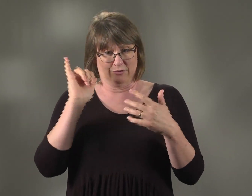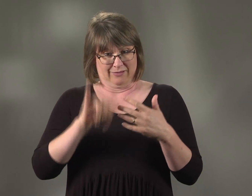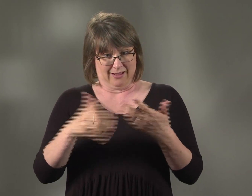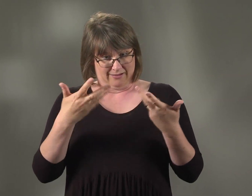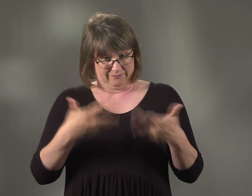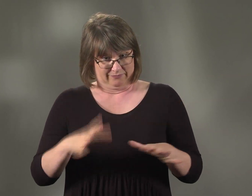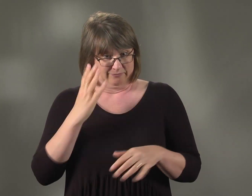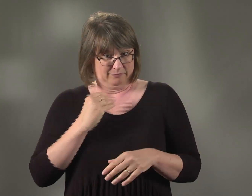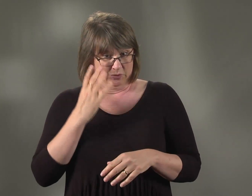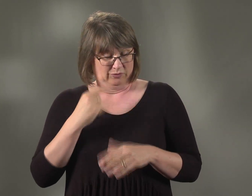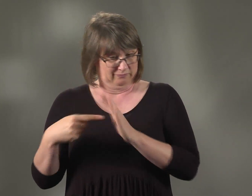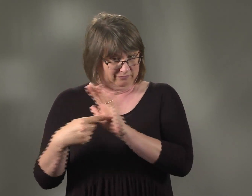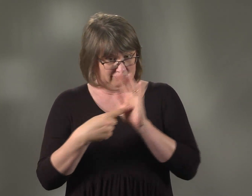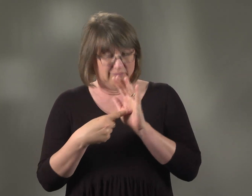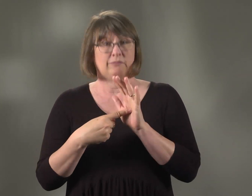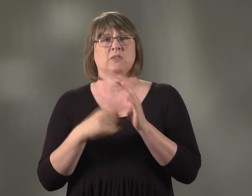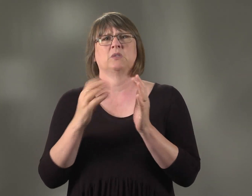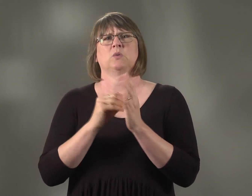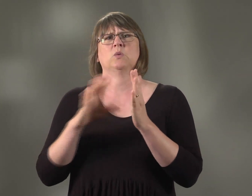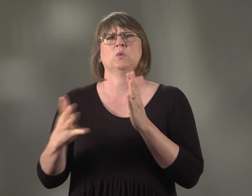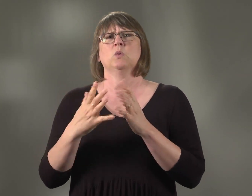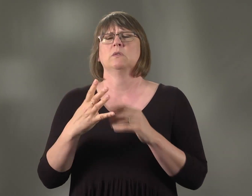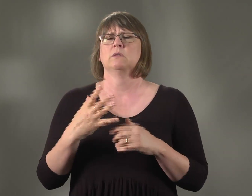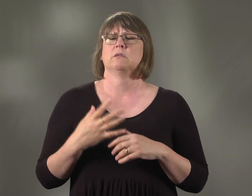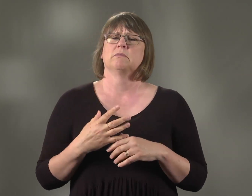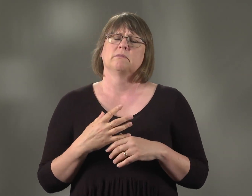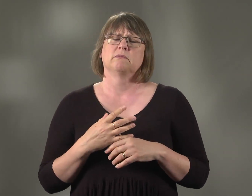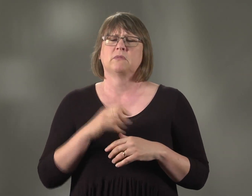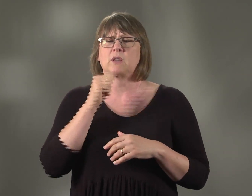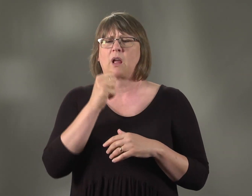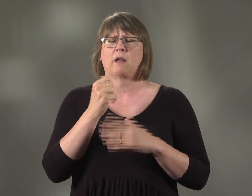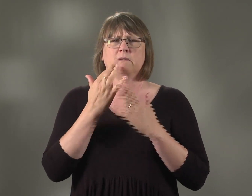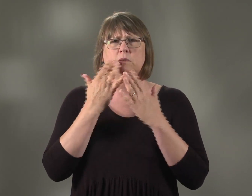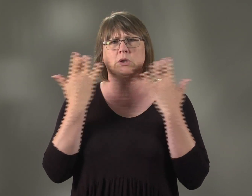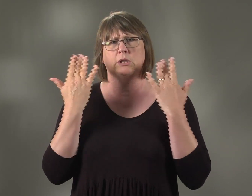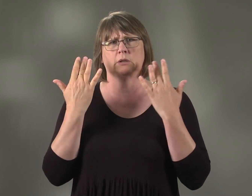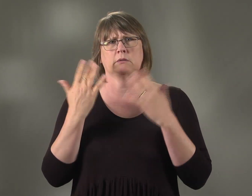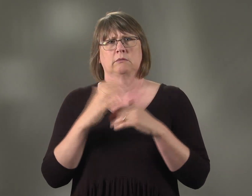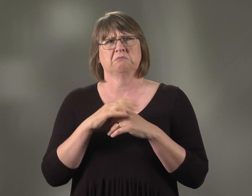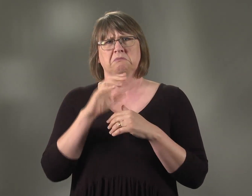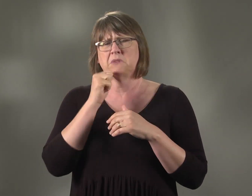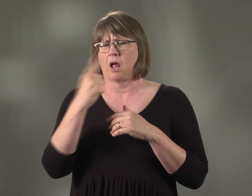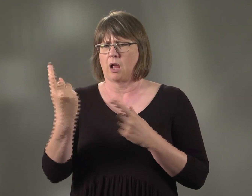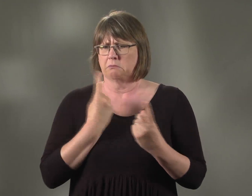After that, the students were much less friendly and did not come up to speak with me and chat.